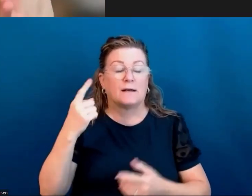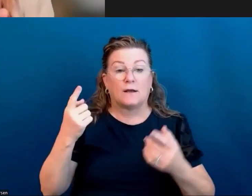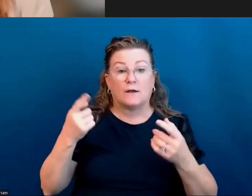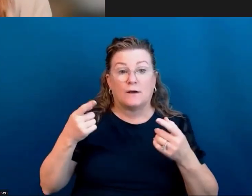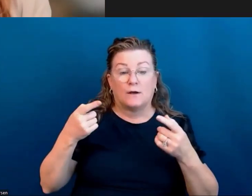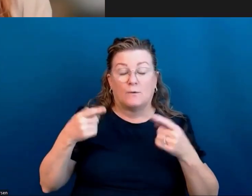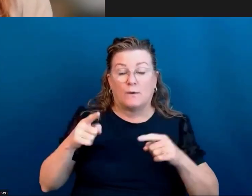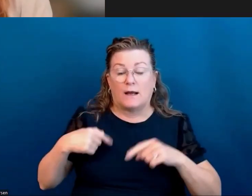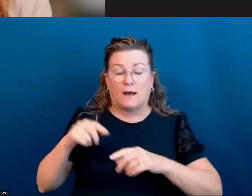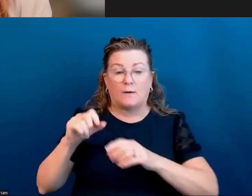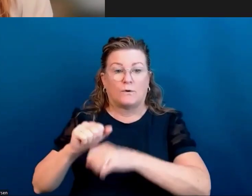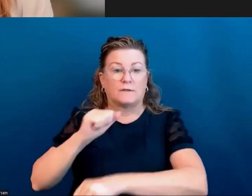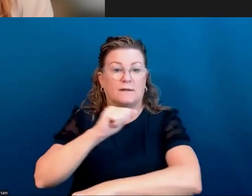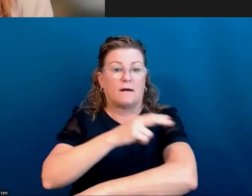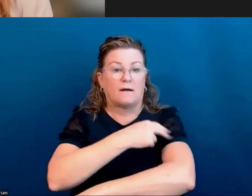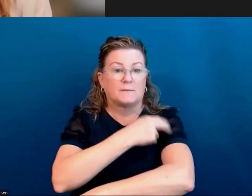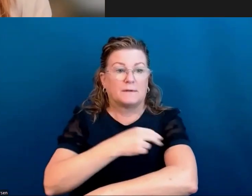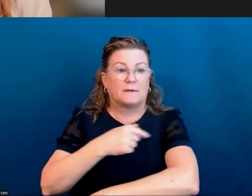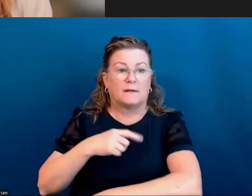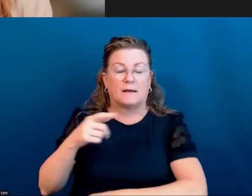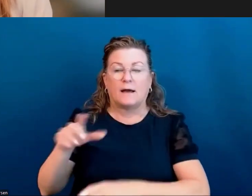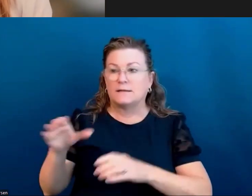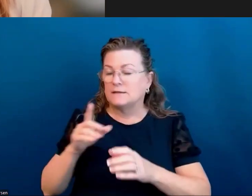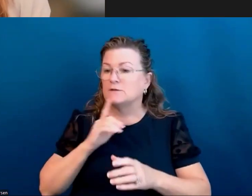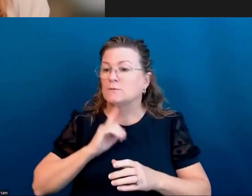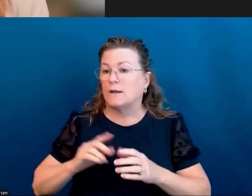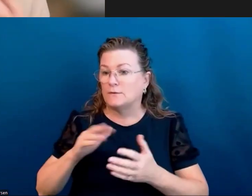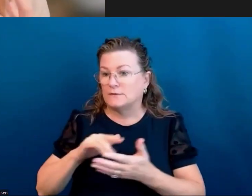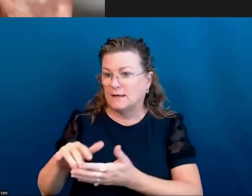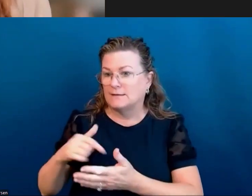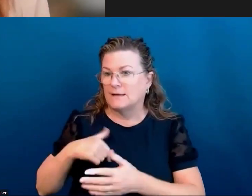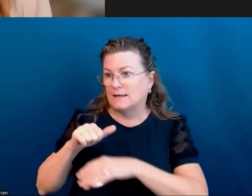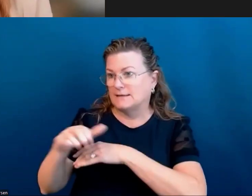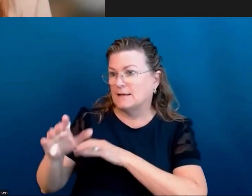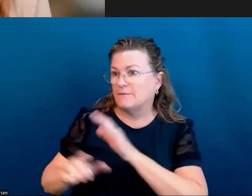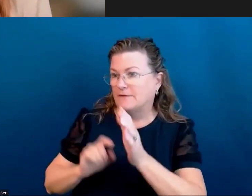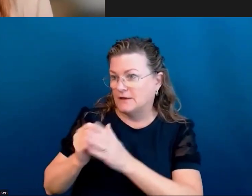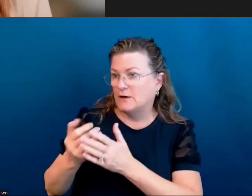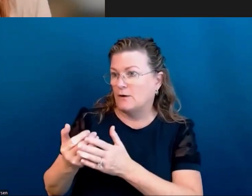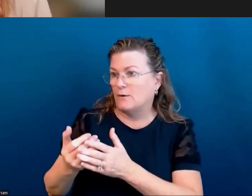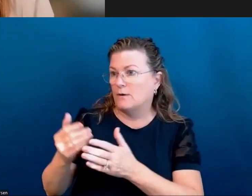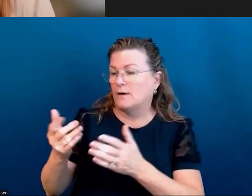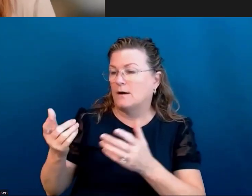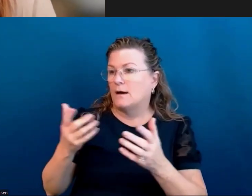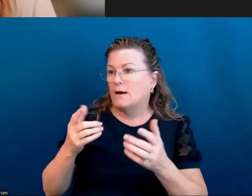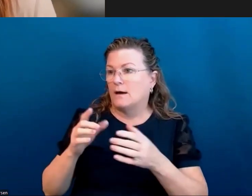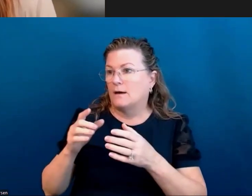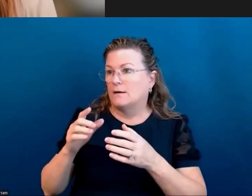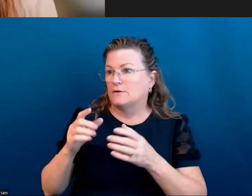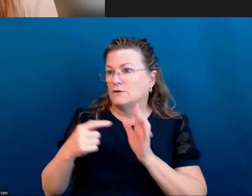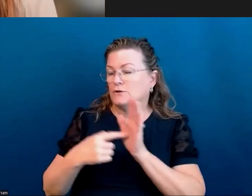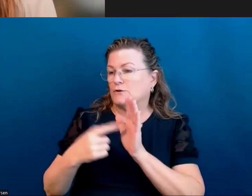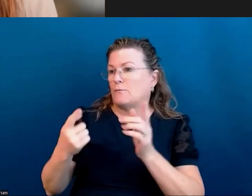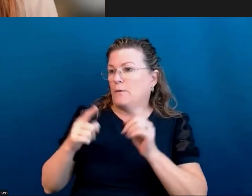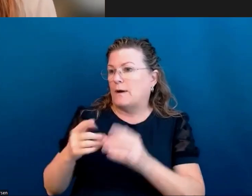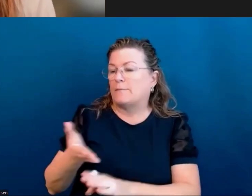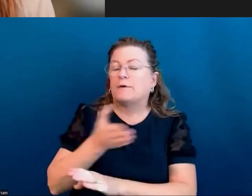would send them videos of what was going to happen before, because it really helps to know what the expectation is. And I